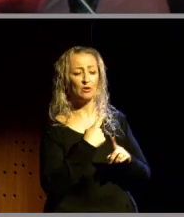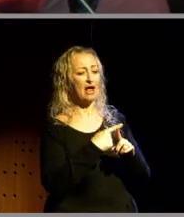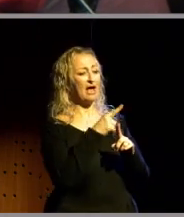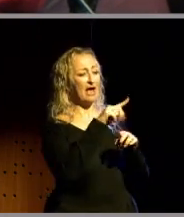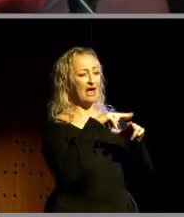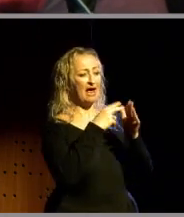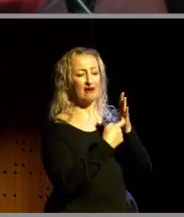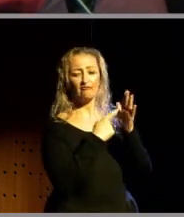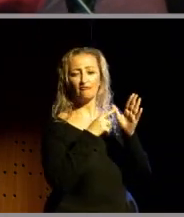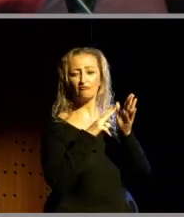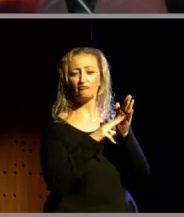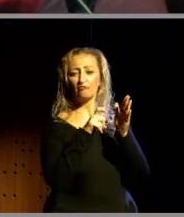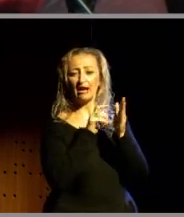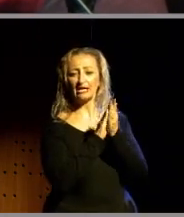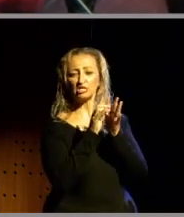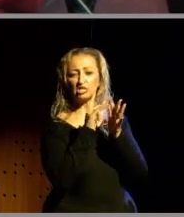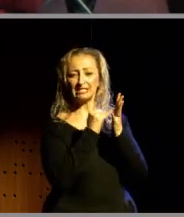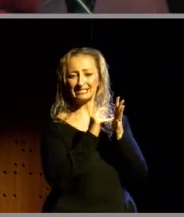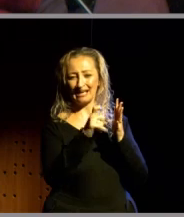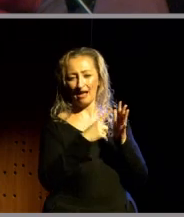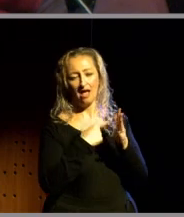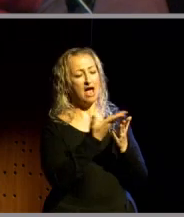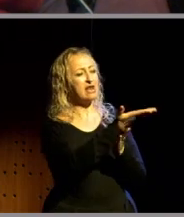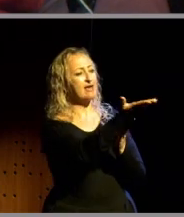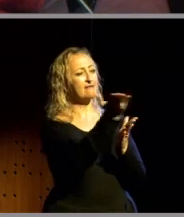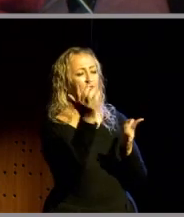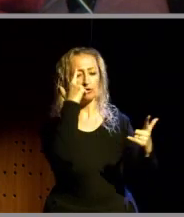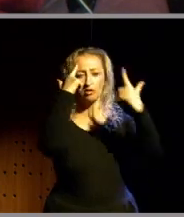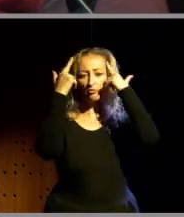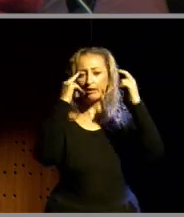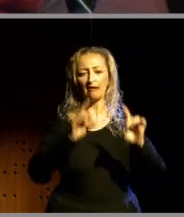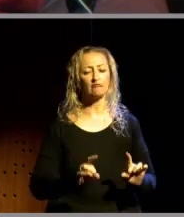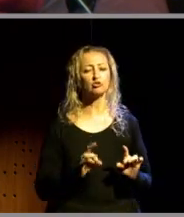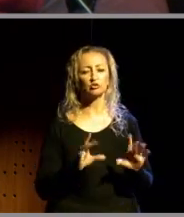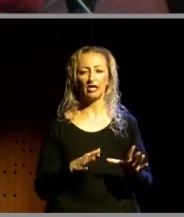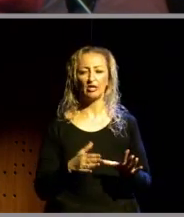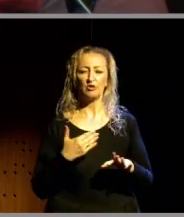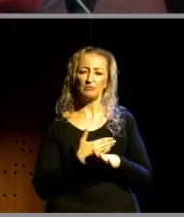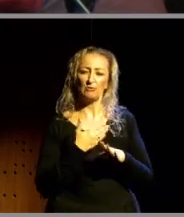the at Creative Australia who's worked to progress the work that the panel's done.